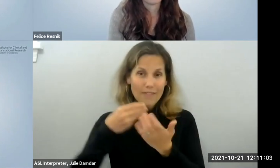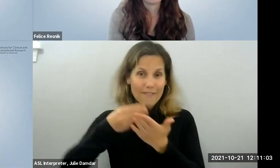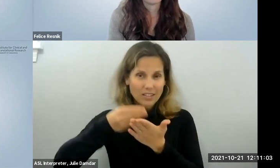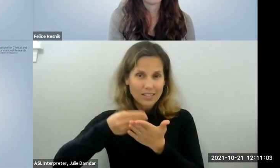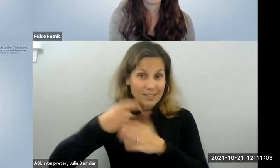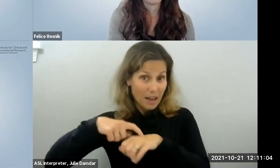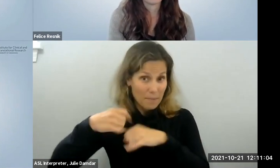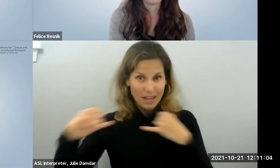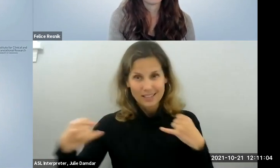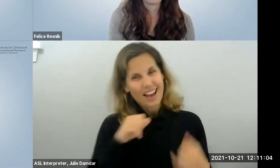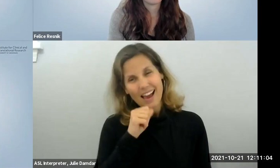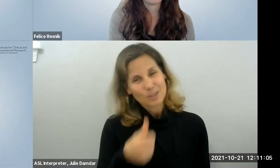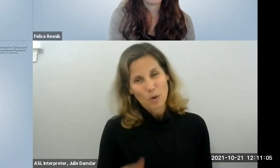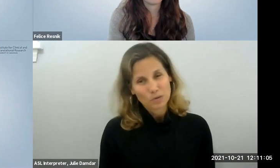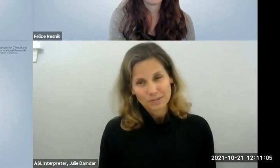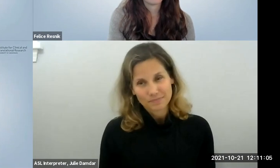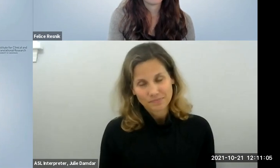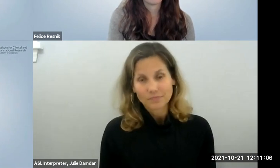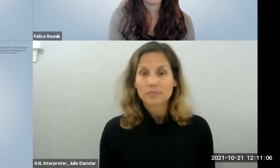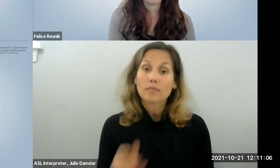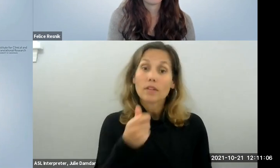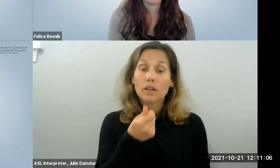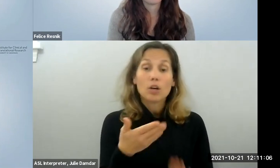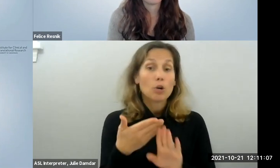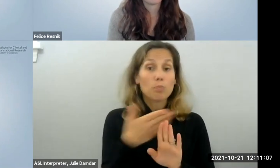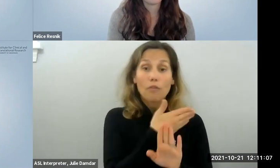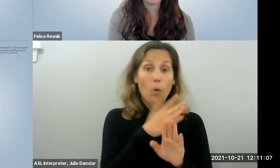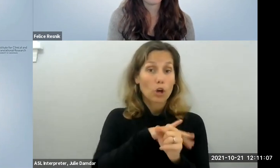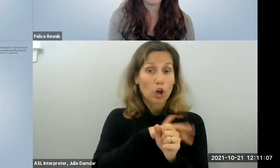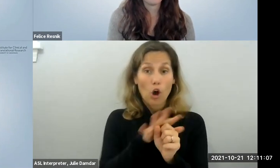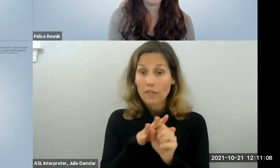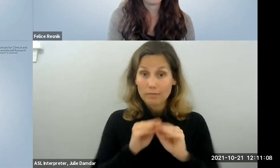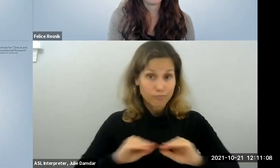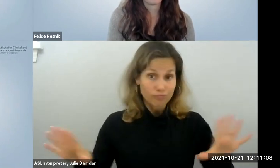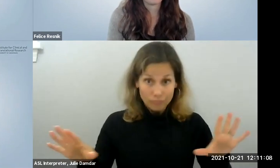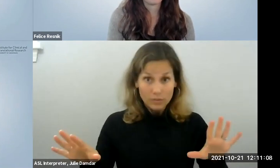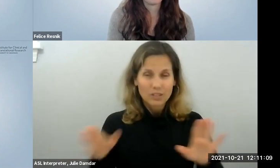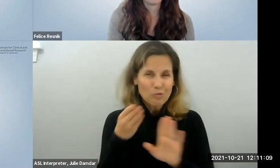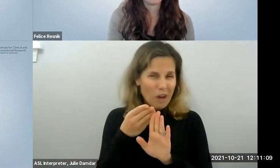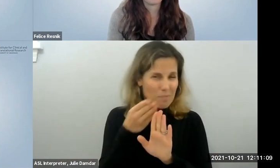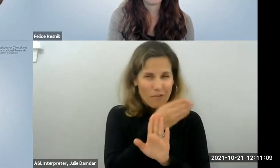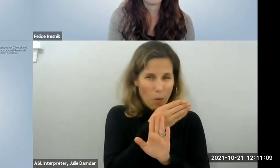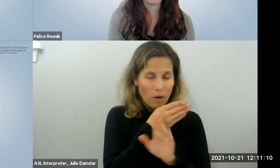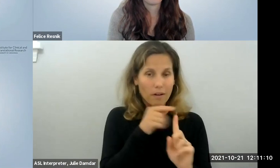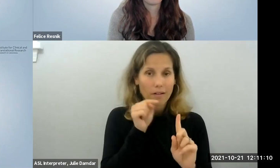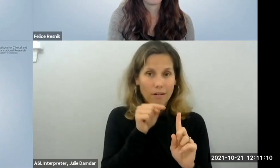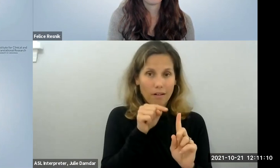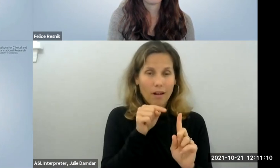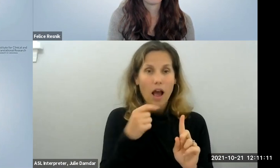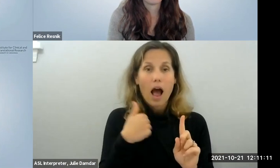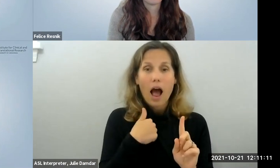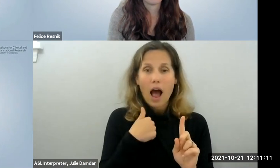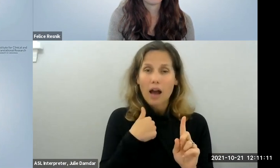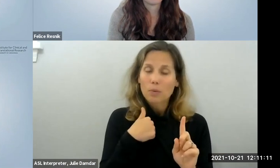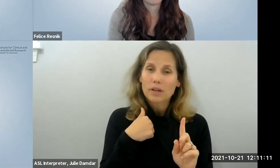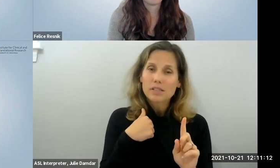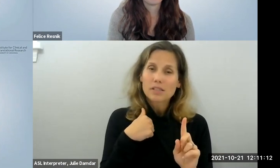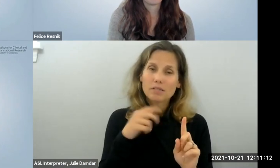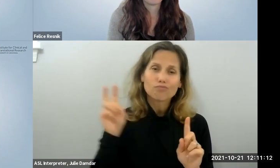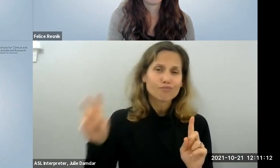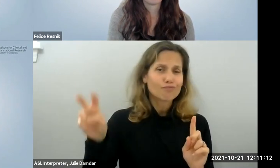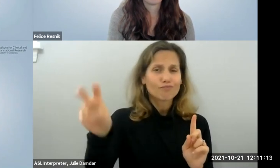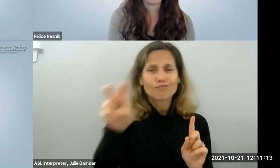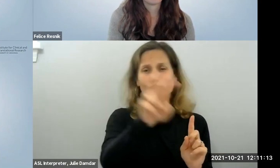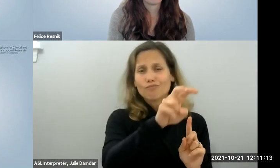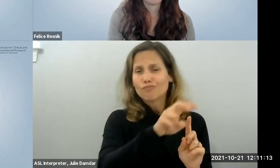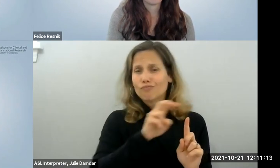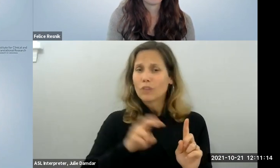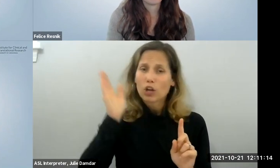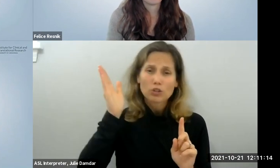Lisa Saldana (she/her/hers): And a few years back pre code right before code actually I was sort of on the circuit of talking to different funding agencies to try and help.